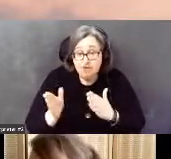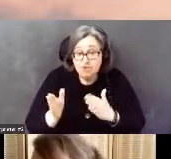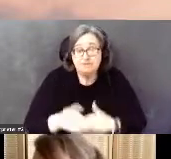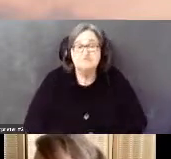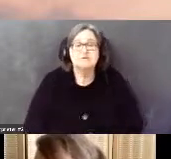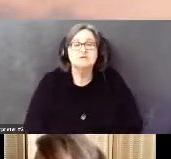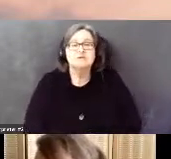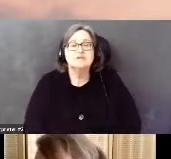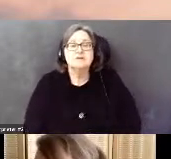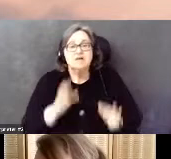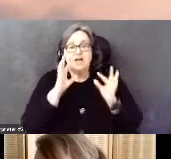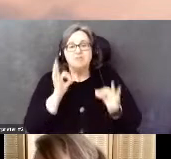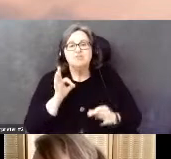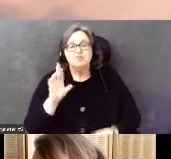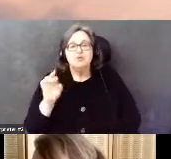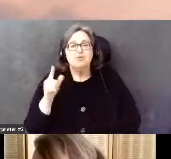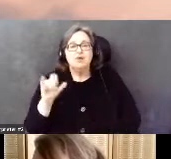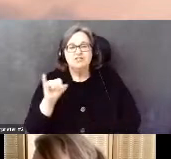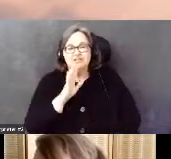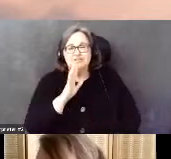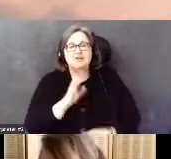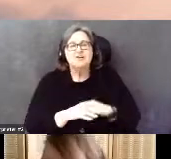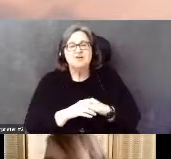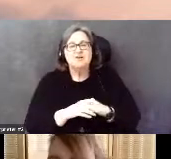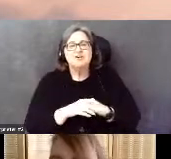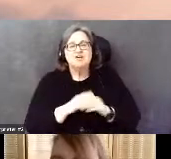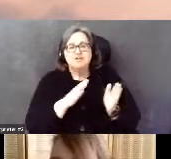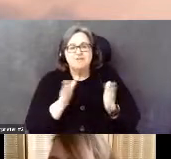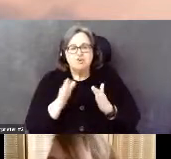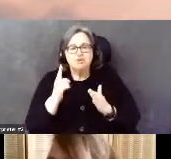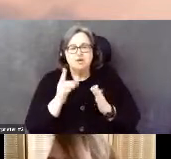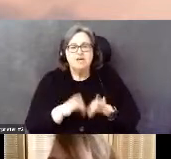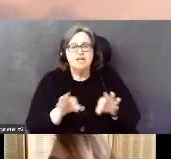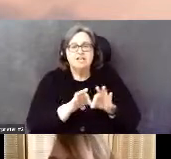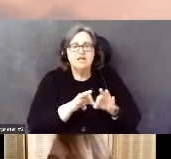Absolutely. That's -- diversion is one of the key things. Deflection and not having